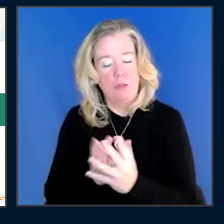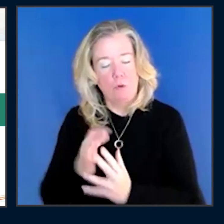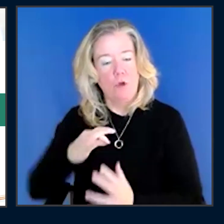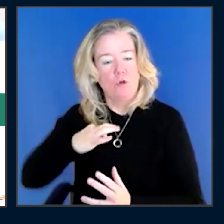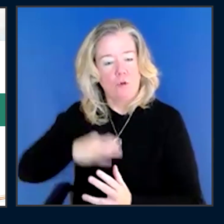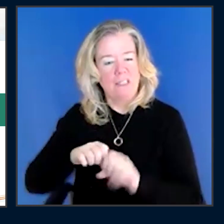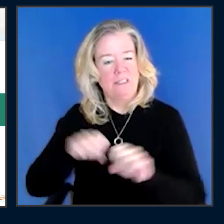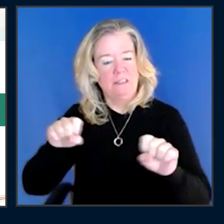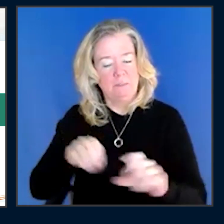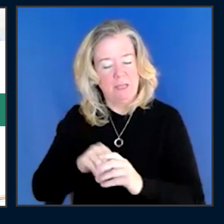in the next few weeks.